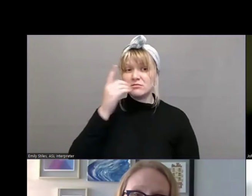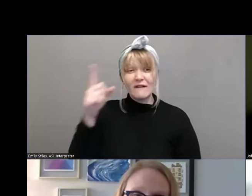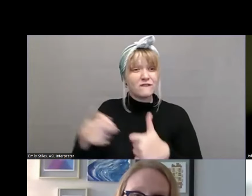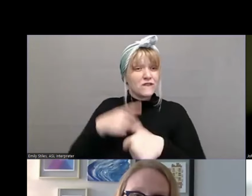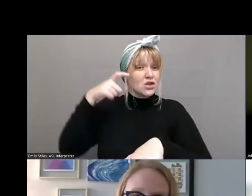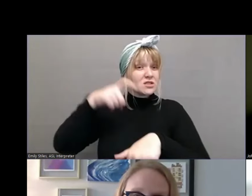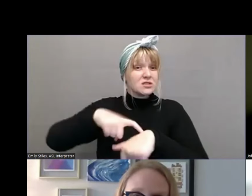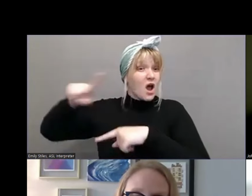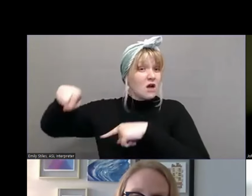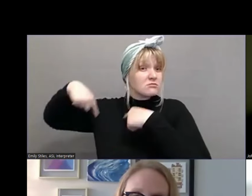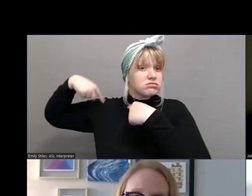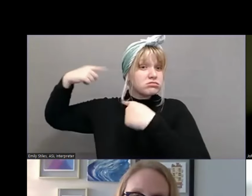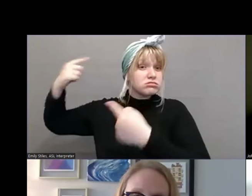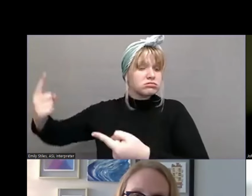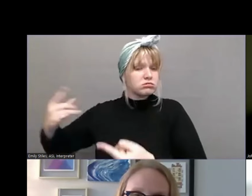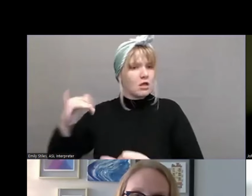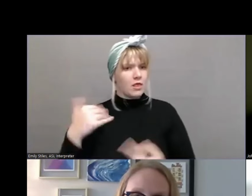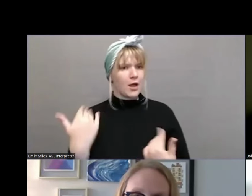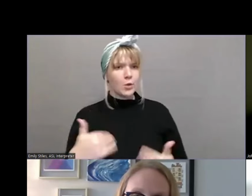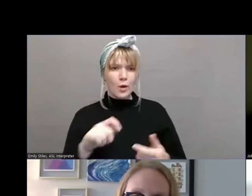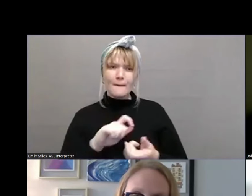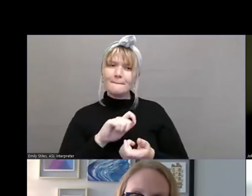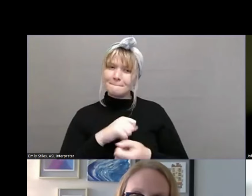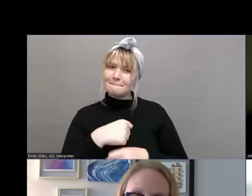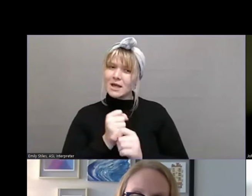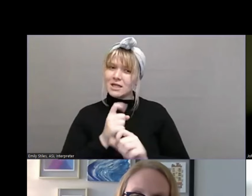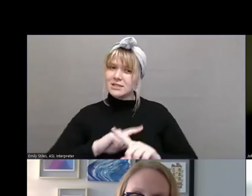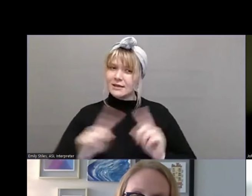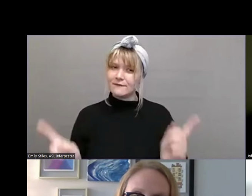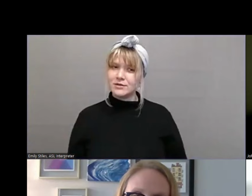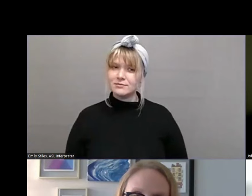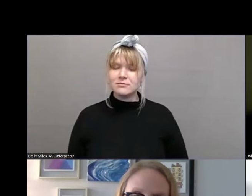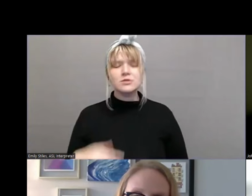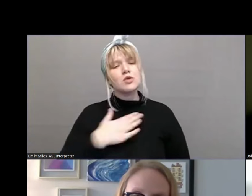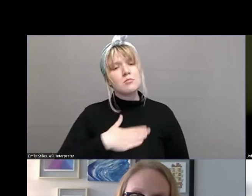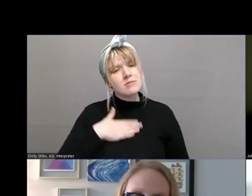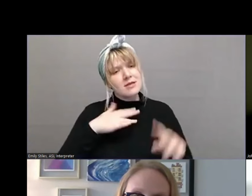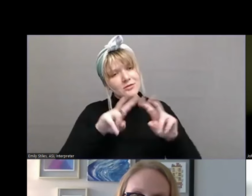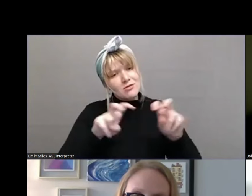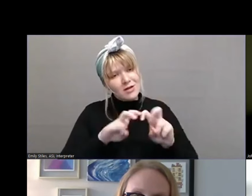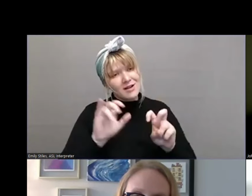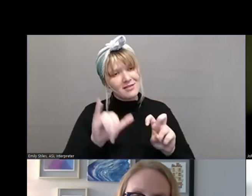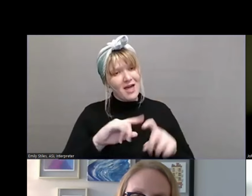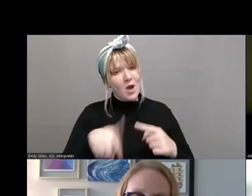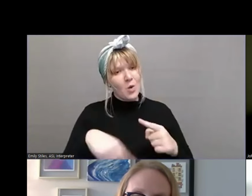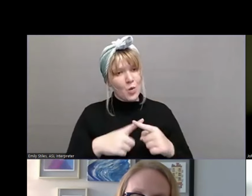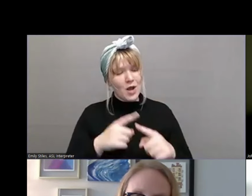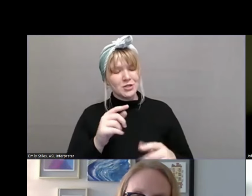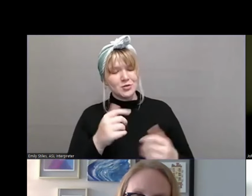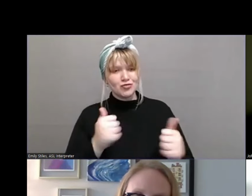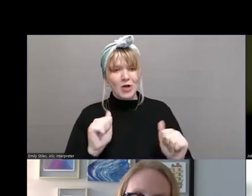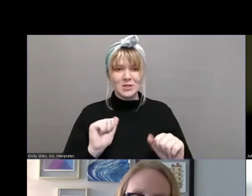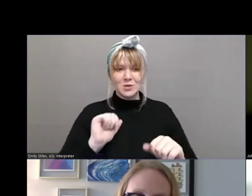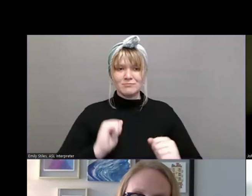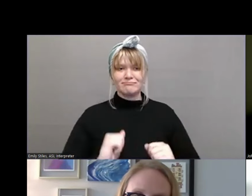Look at things like that when you work with your AT programs. I hope that's kind of what you are looking for. I'm sorry.